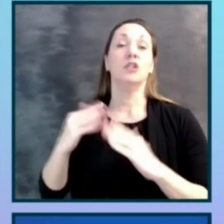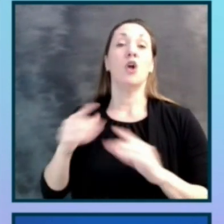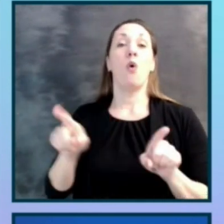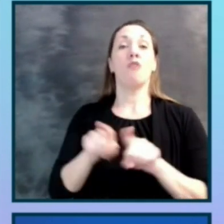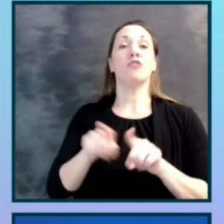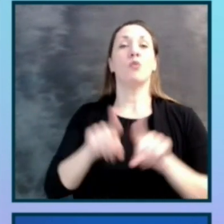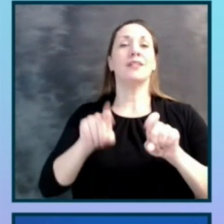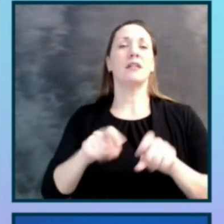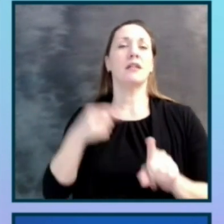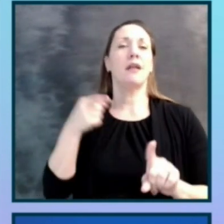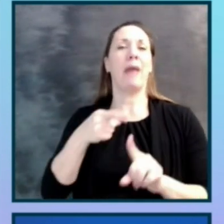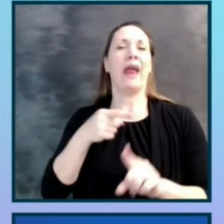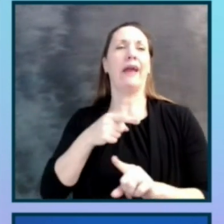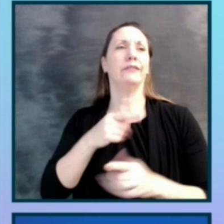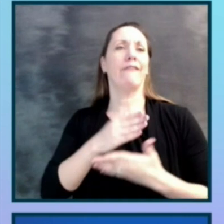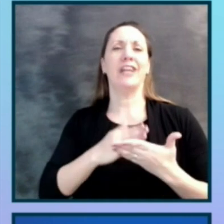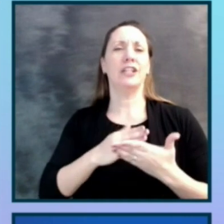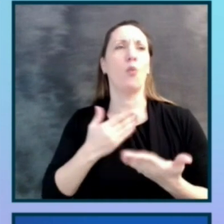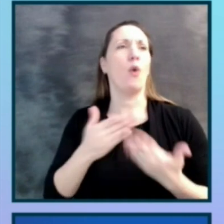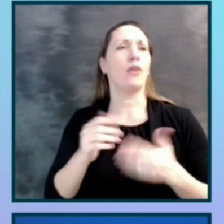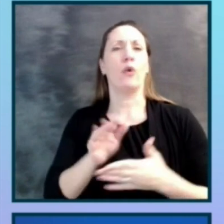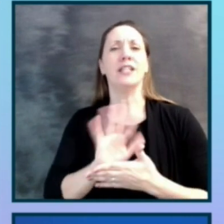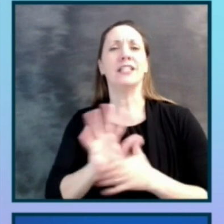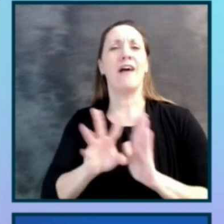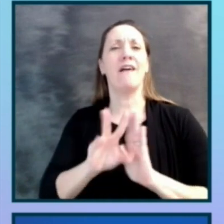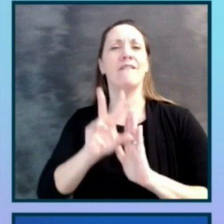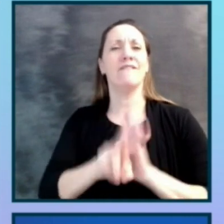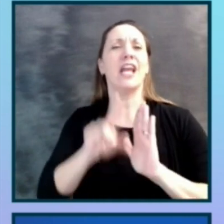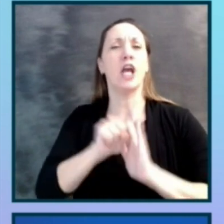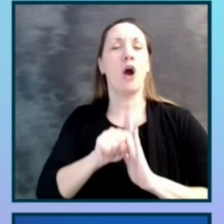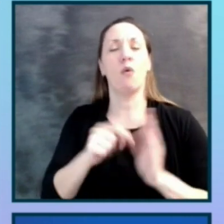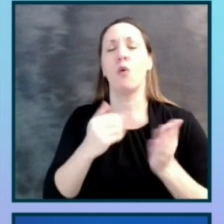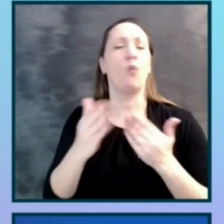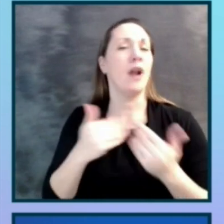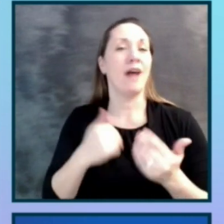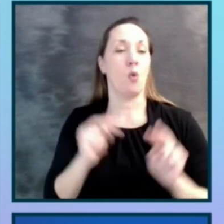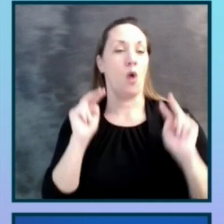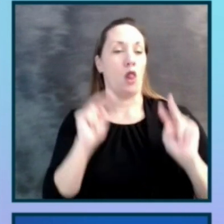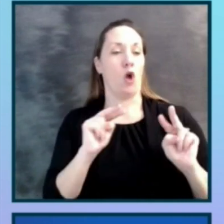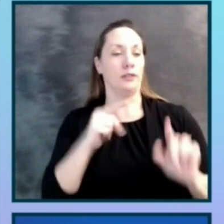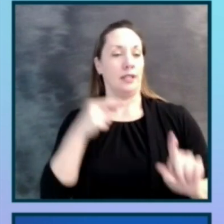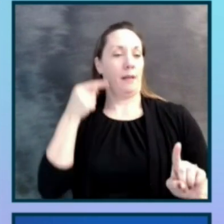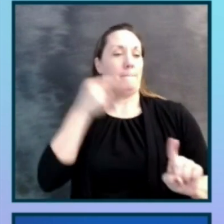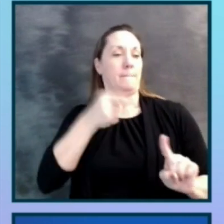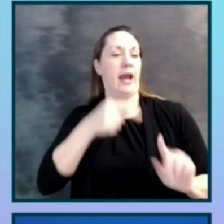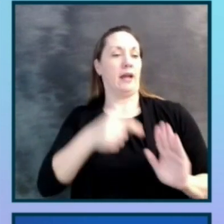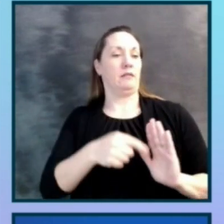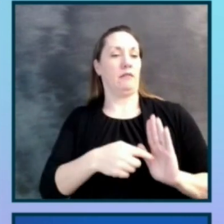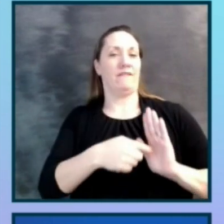So let's say it was video or whatever the case may be. We looked at the main feature and did screen reader testing